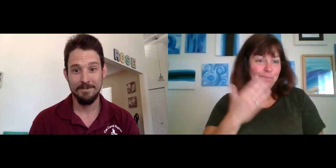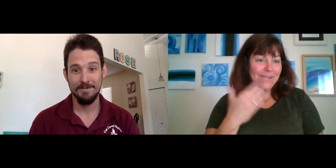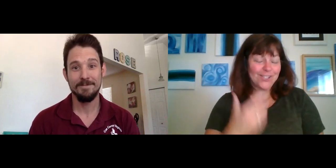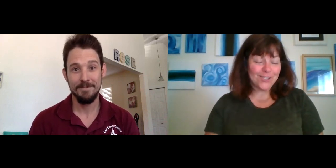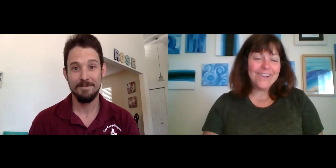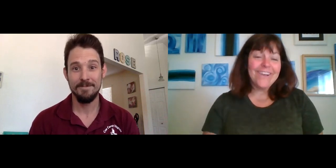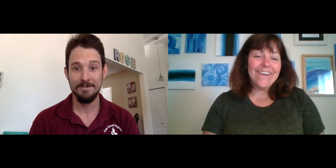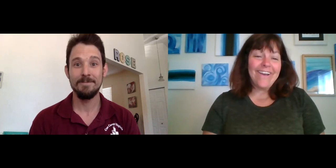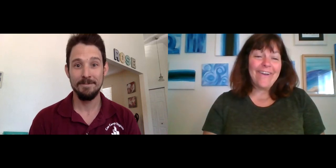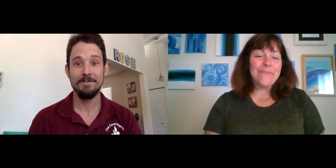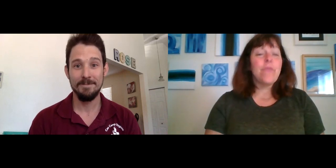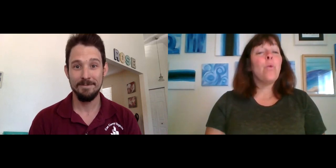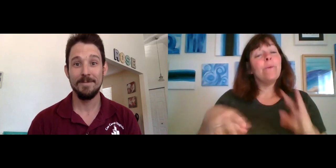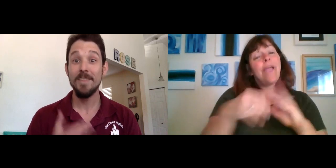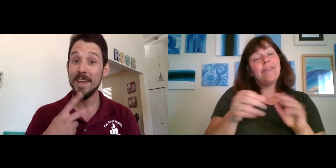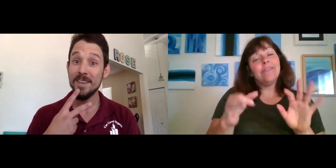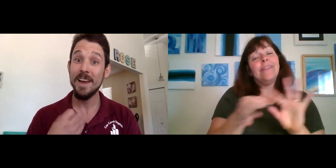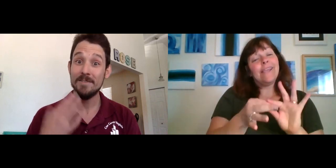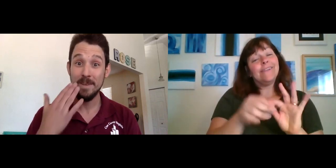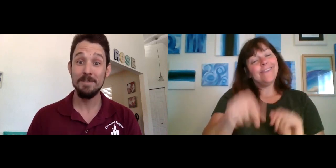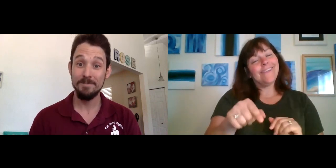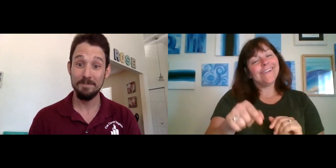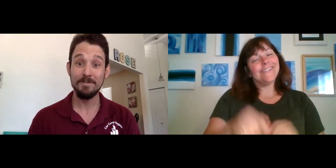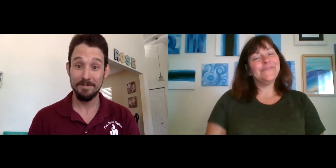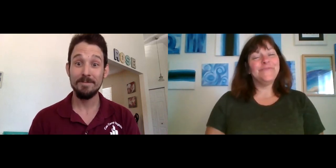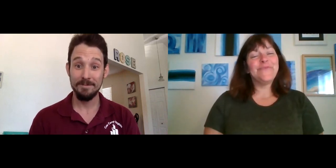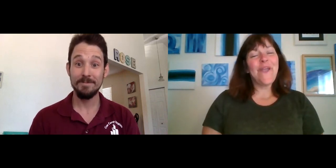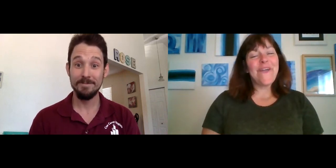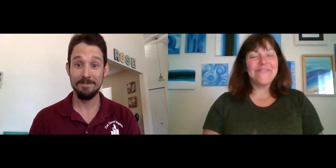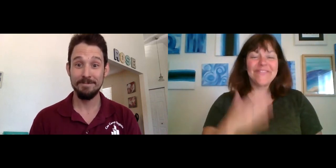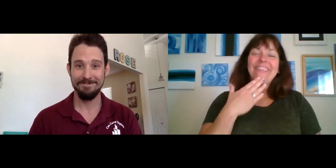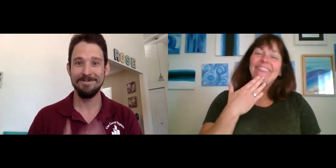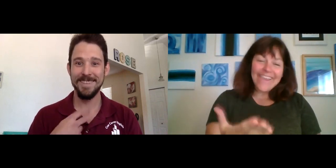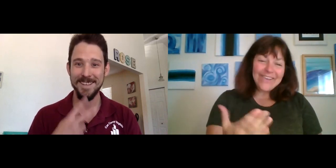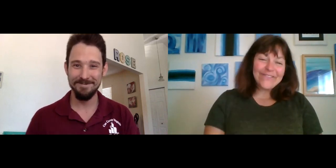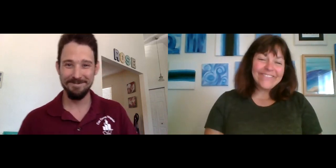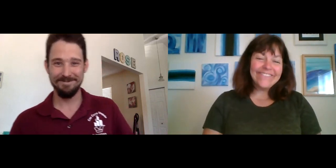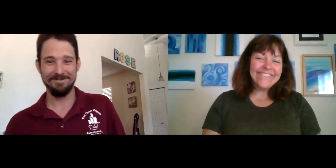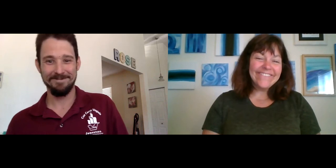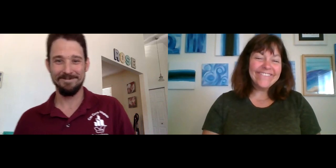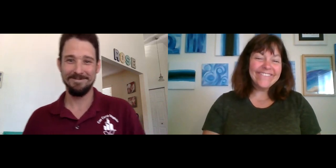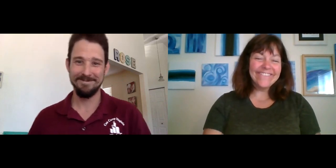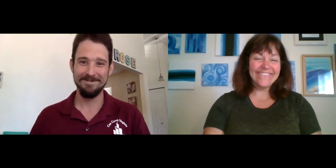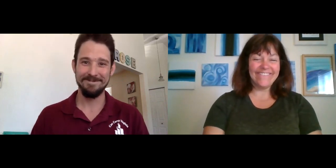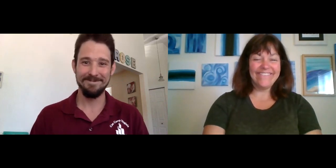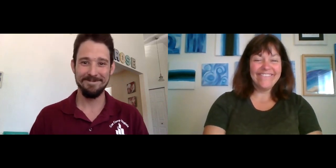we will add the link to this. Aaron: Thank you for having me.